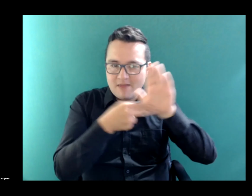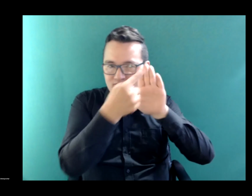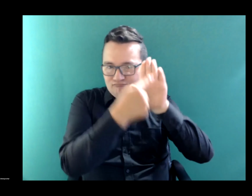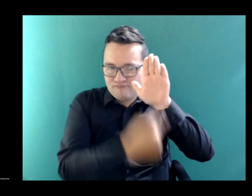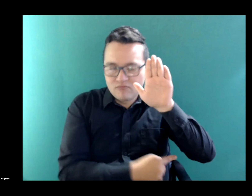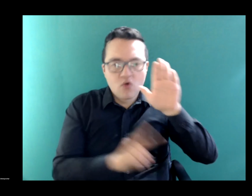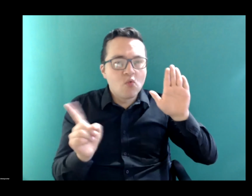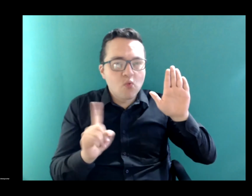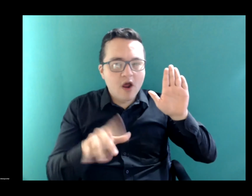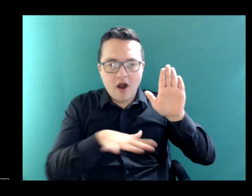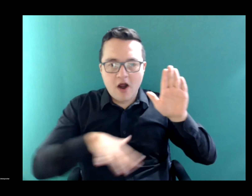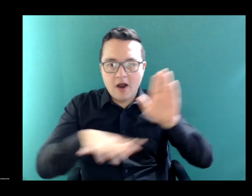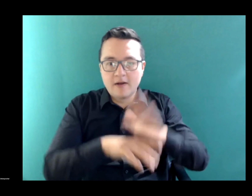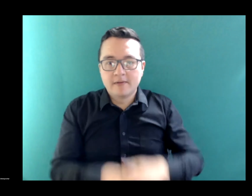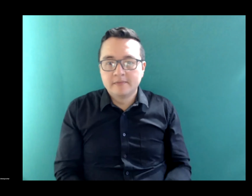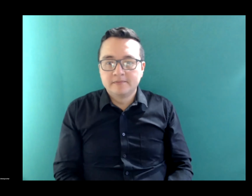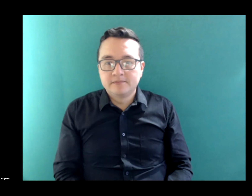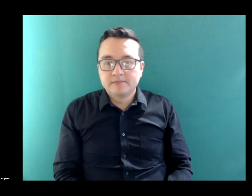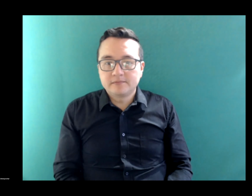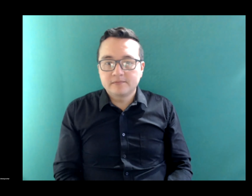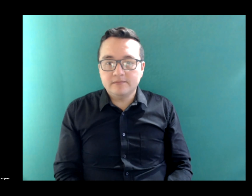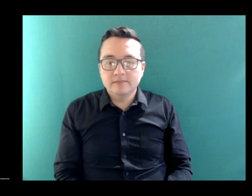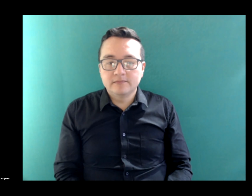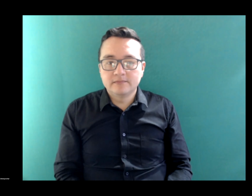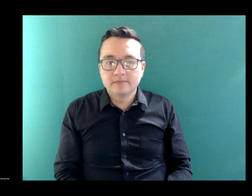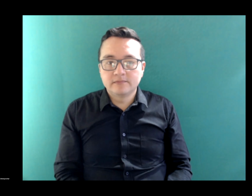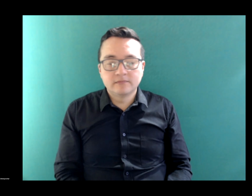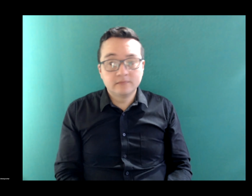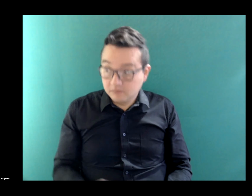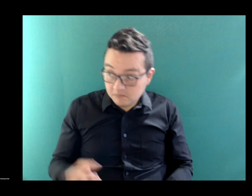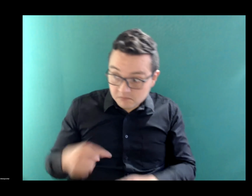But most countries are listed I think on the page I posted. SPEAKER: